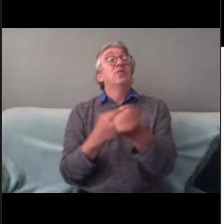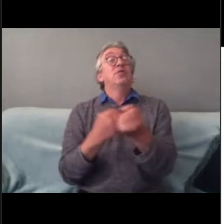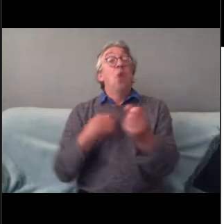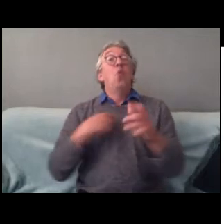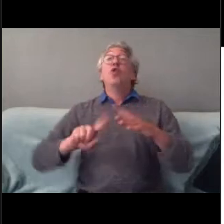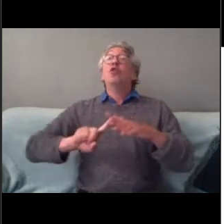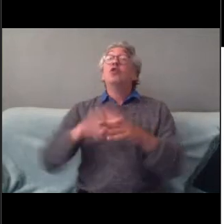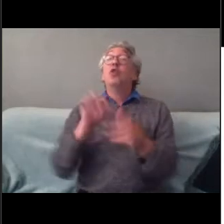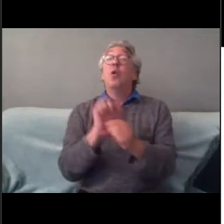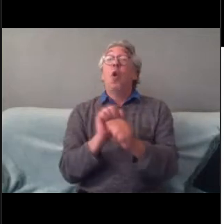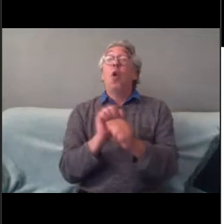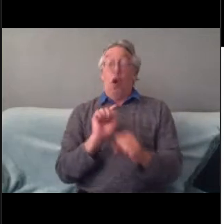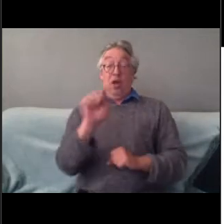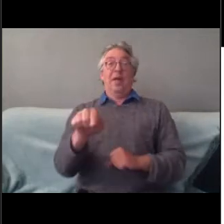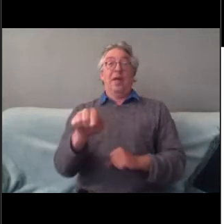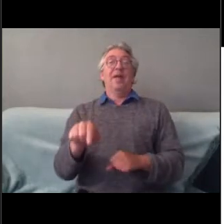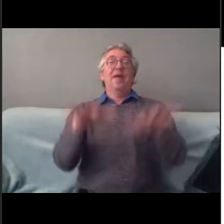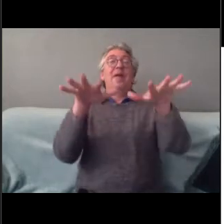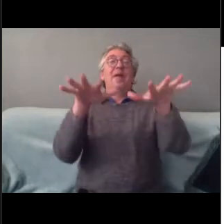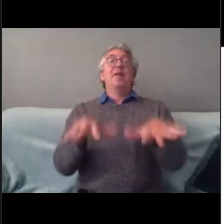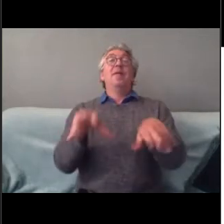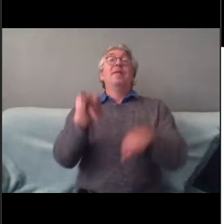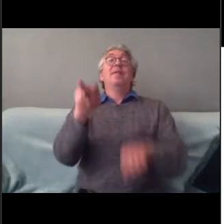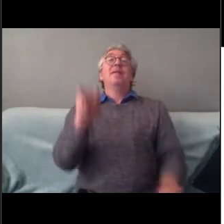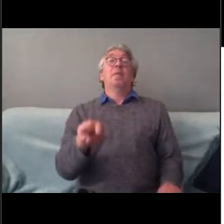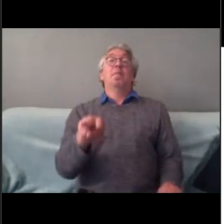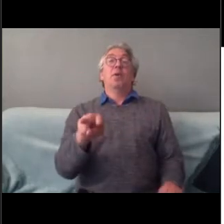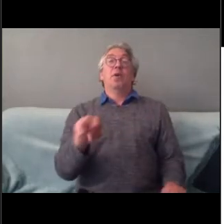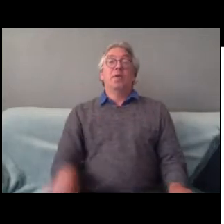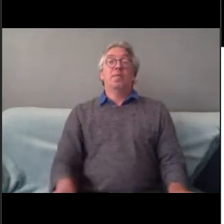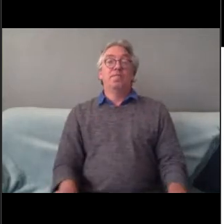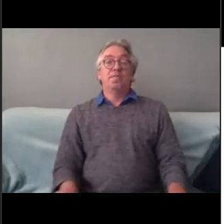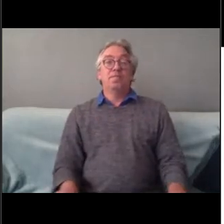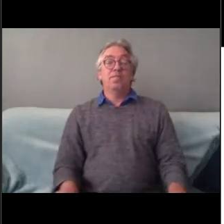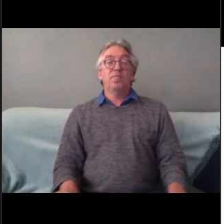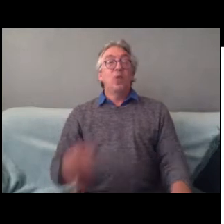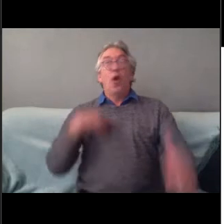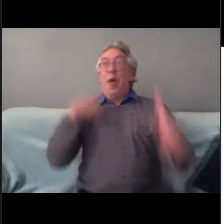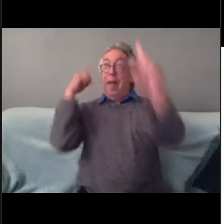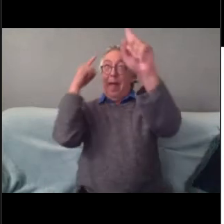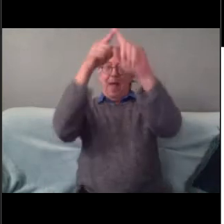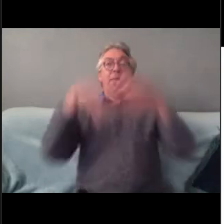The aim of our project is to create a global community of practice,